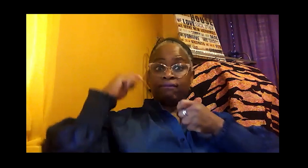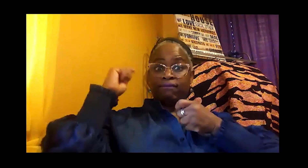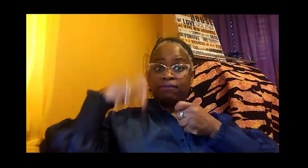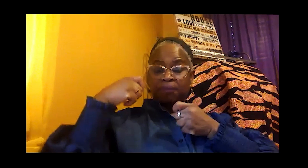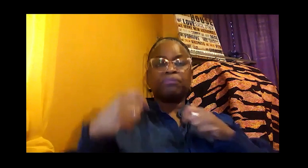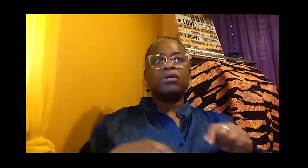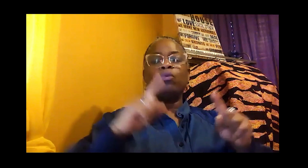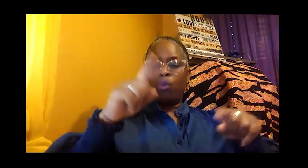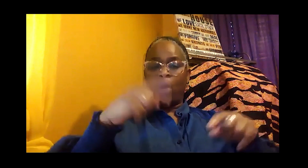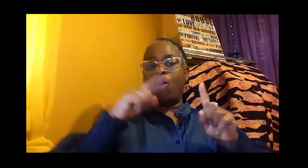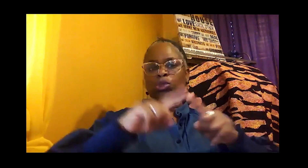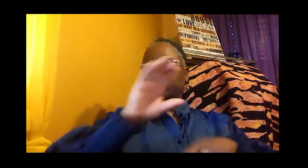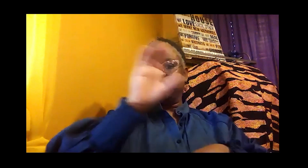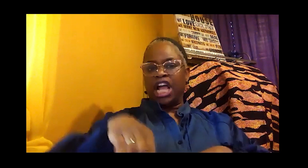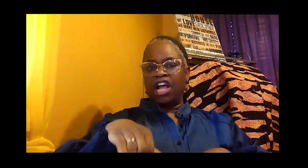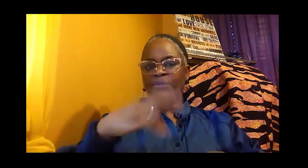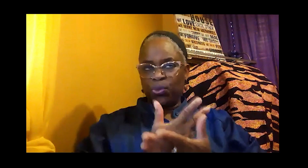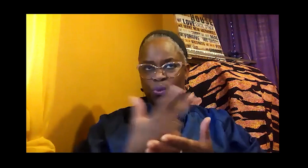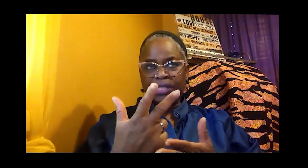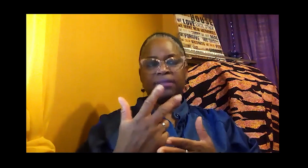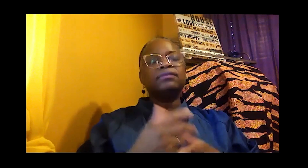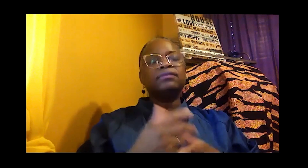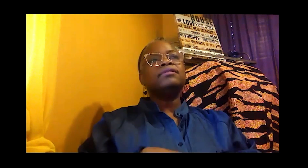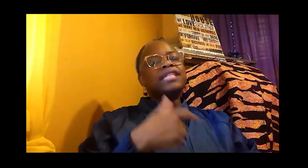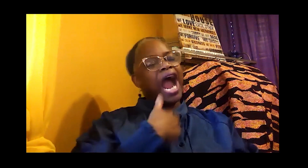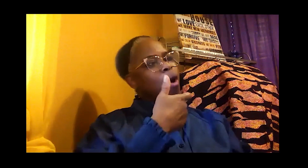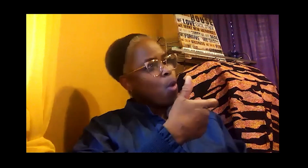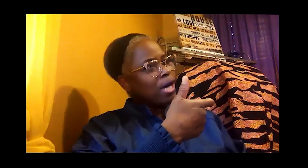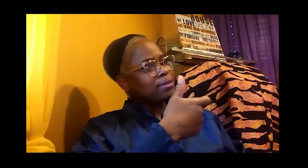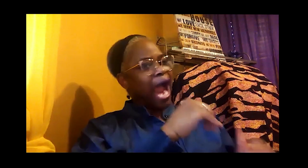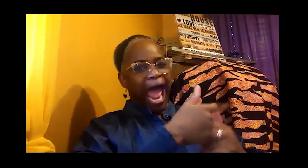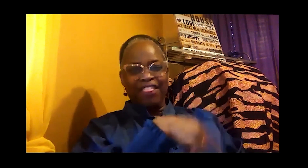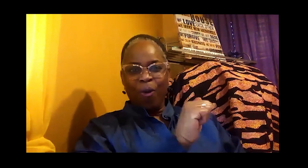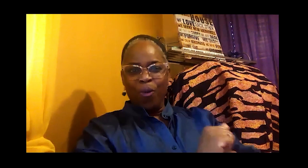When it was time to film we met in Chicago and stayed there for three weeks watching